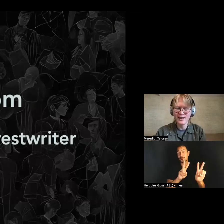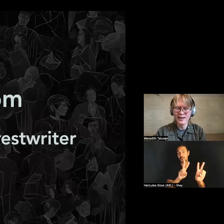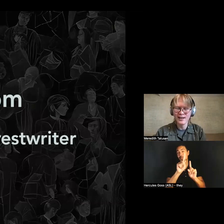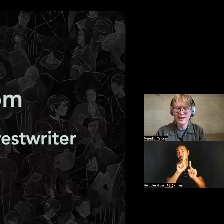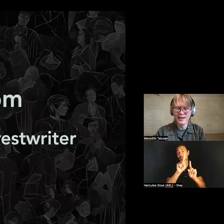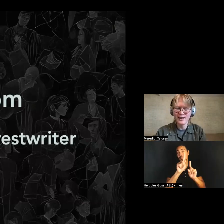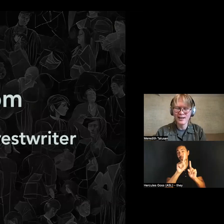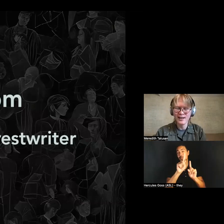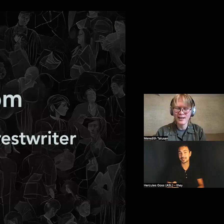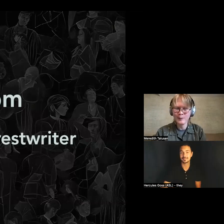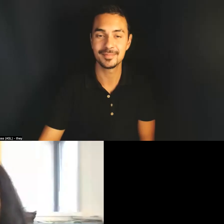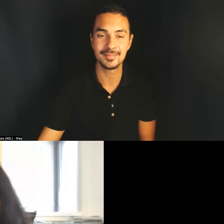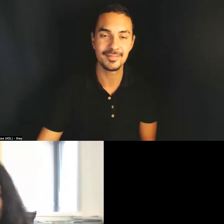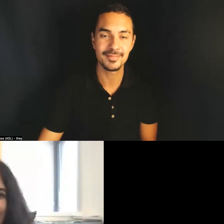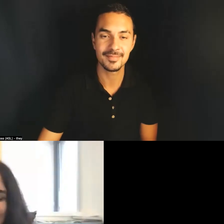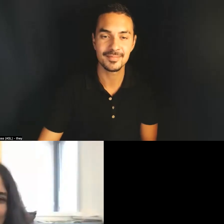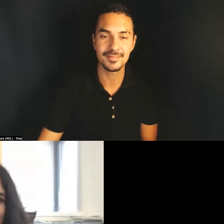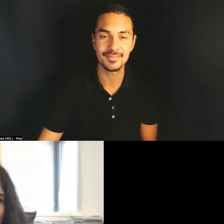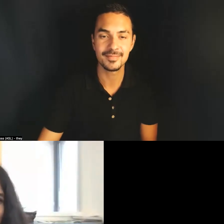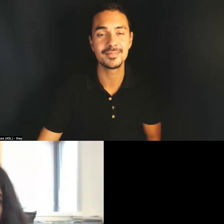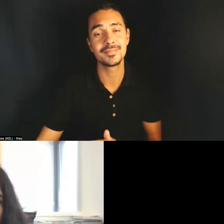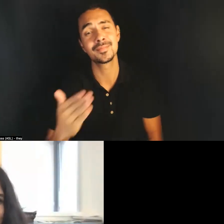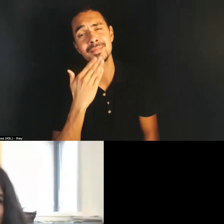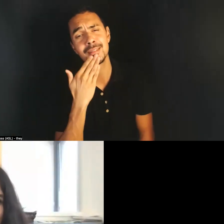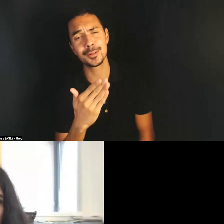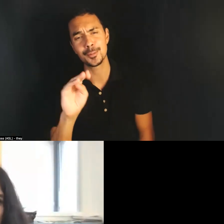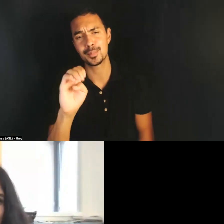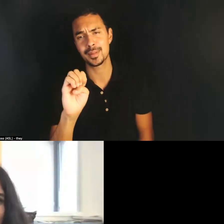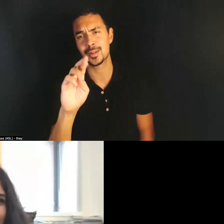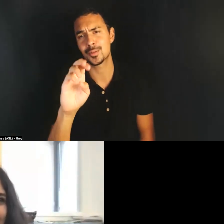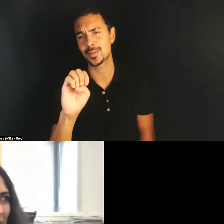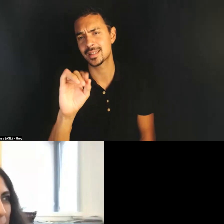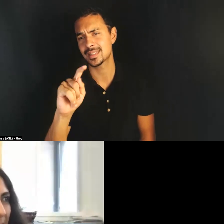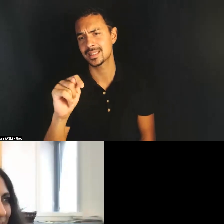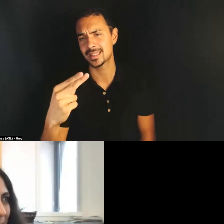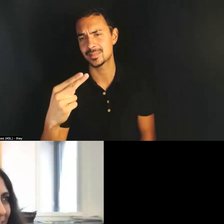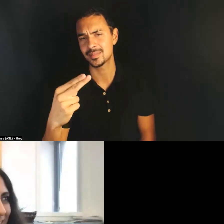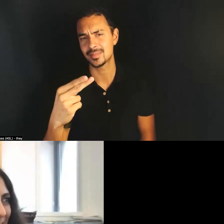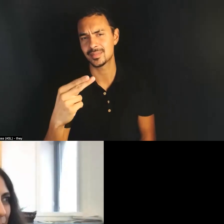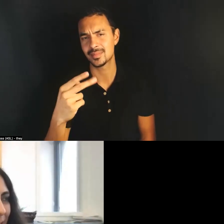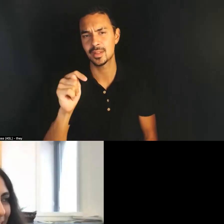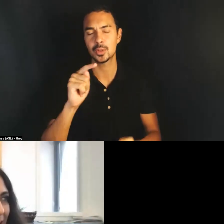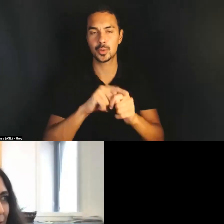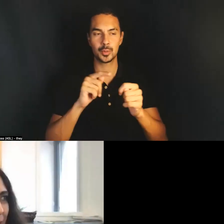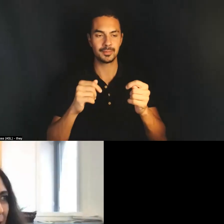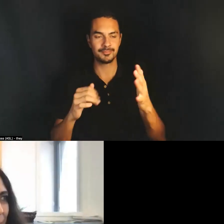So, I'm looking forward to your questions. ALIZA SHVARTS: